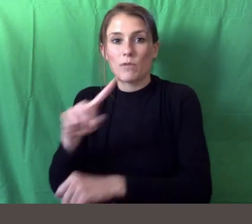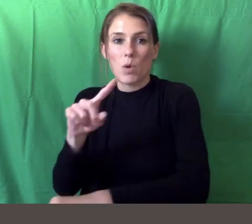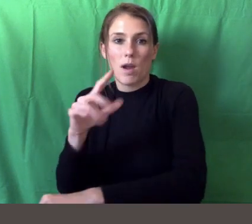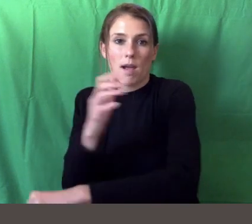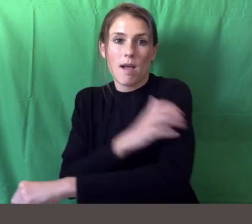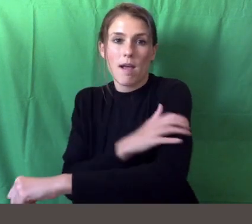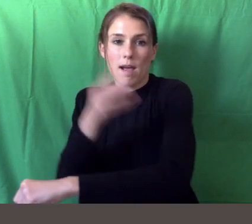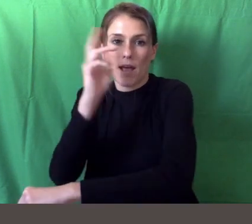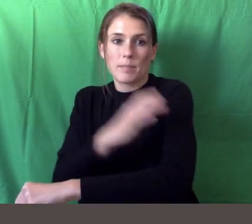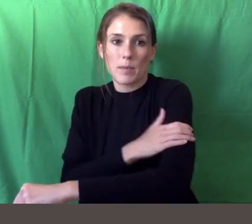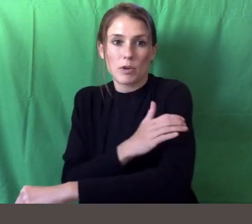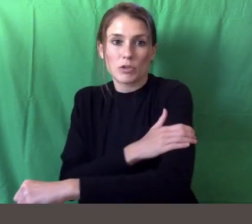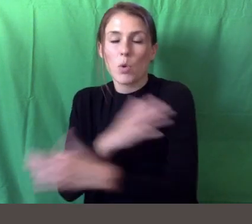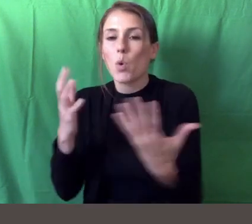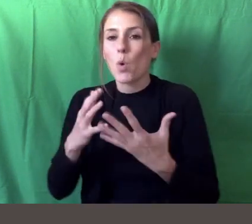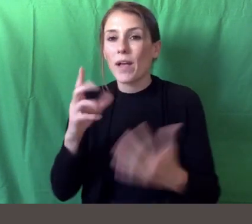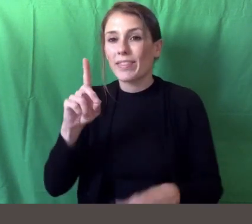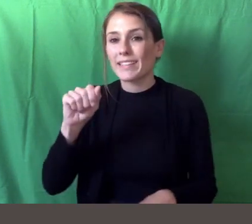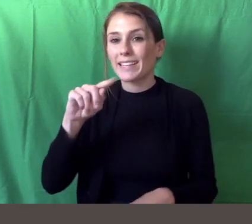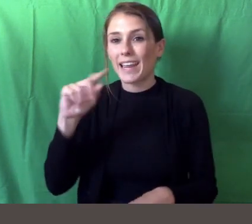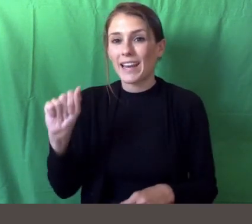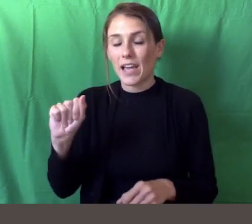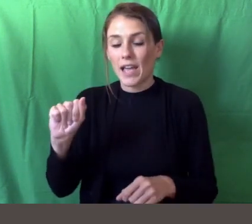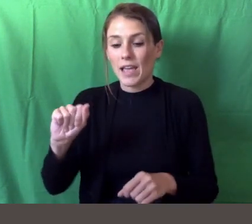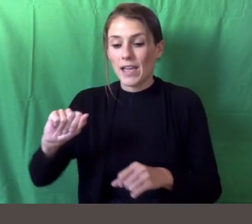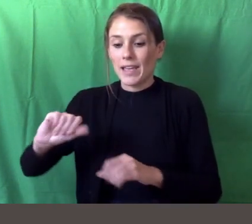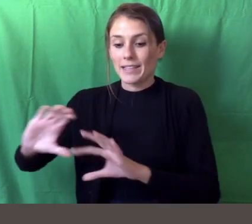So what's the data distribution of the results of that query?